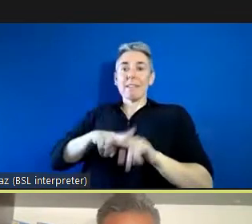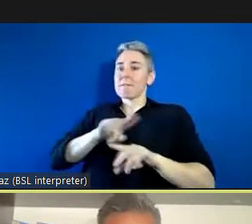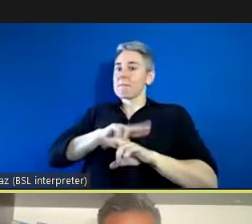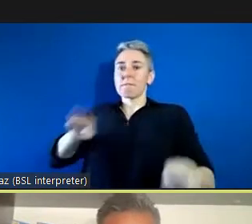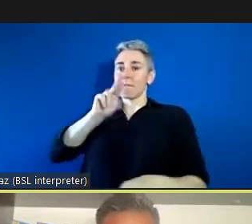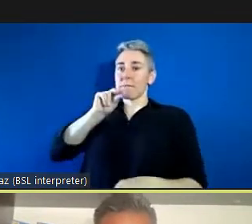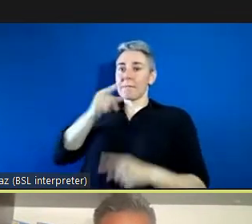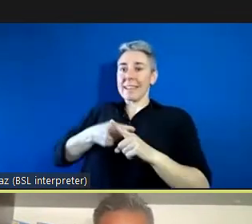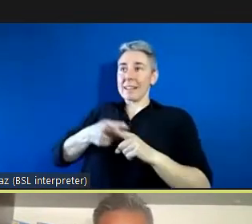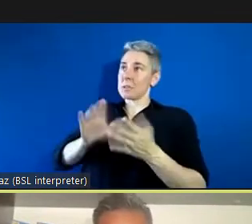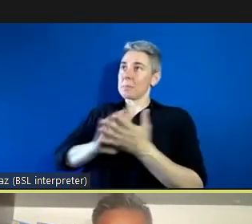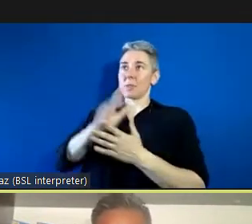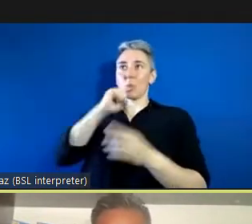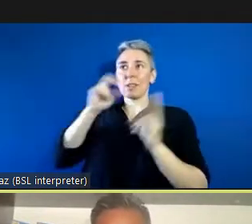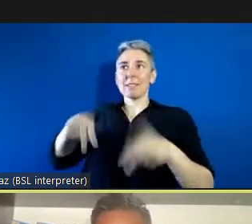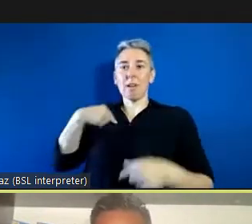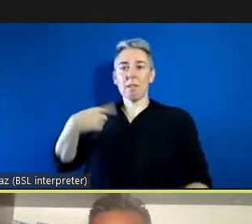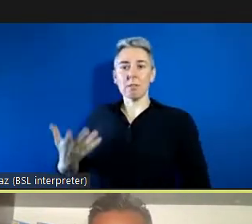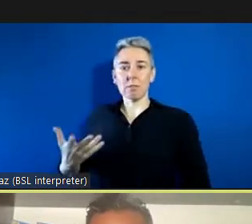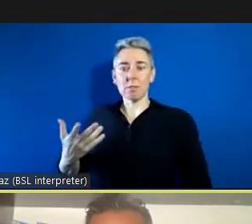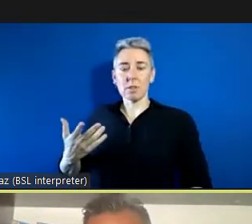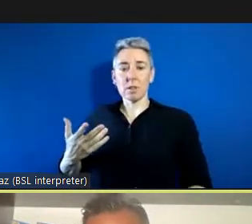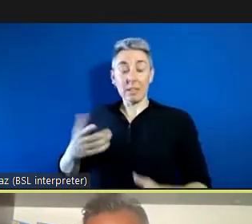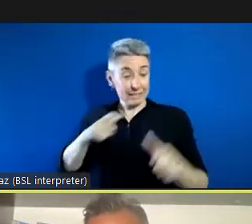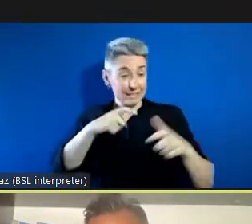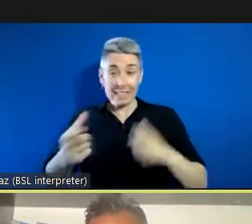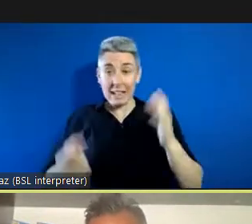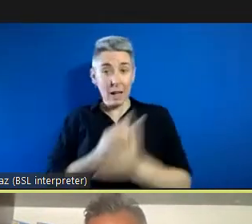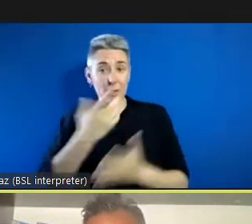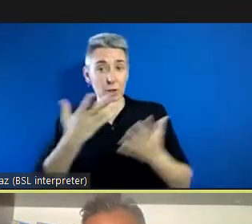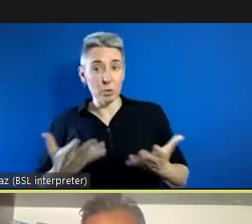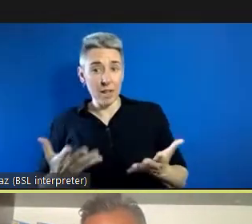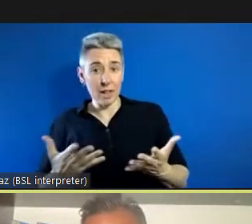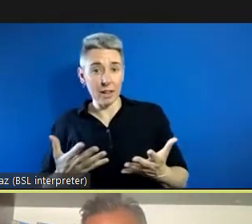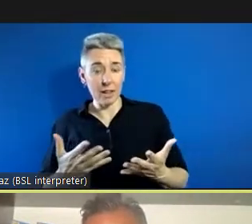still happening today. And so we see a lack of disclosure on disabilities that can be hidden